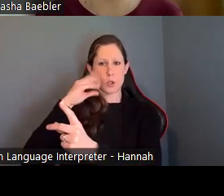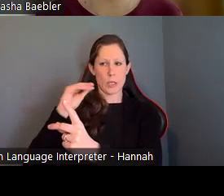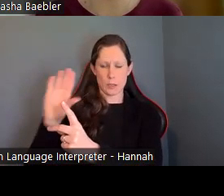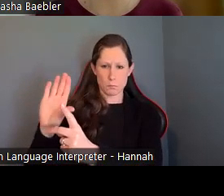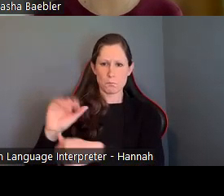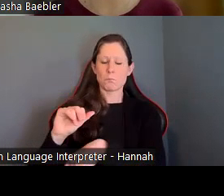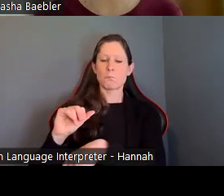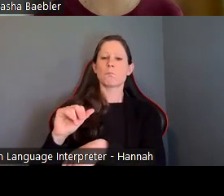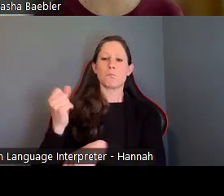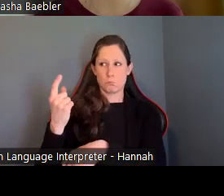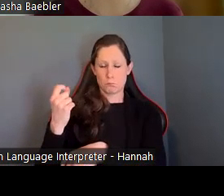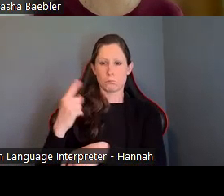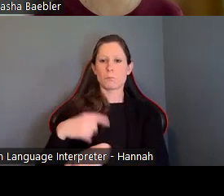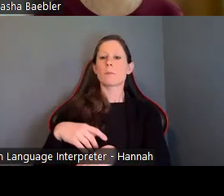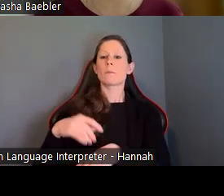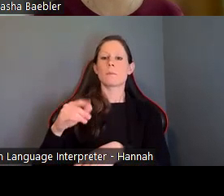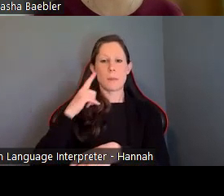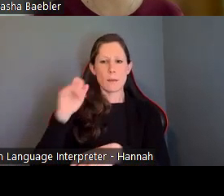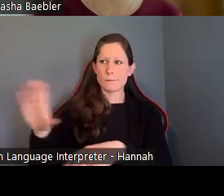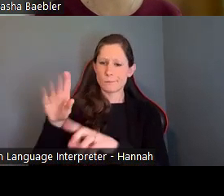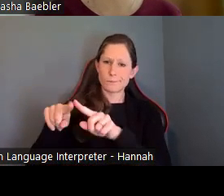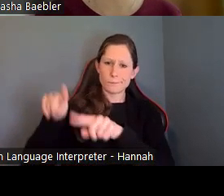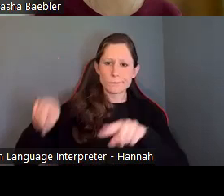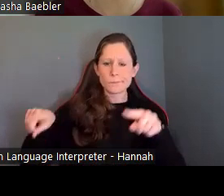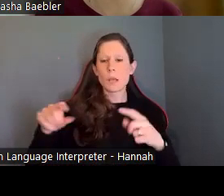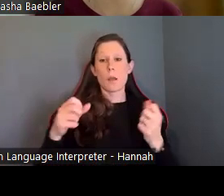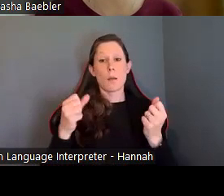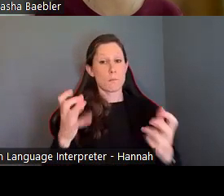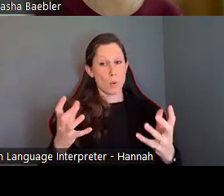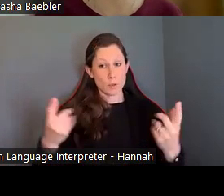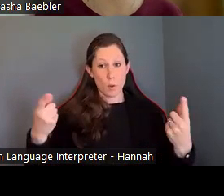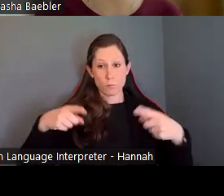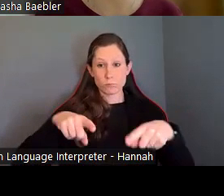It allows for multiple parallel truths and experiences.